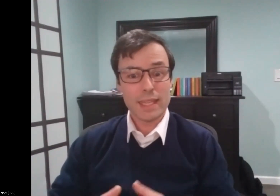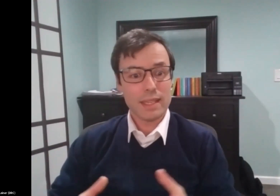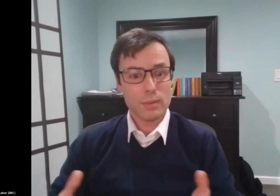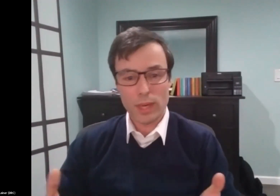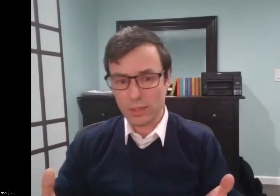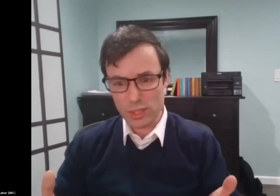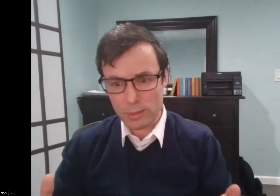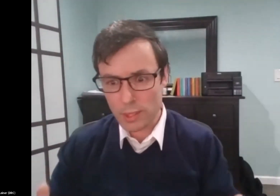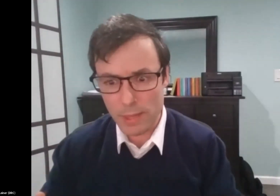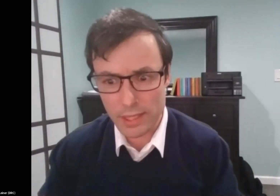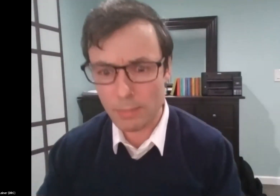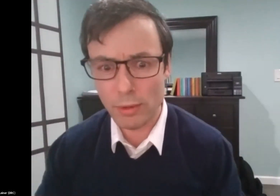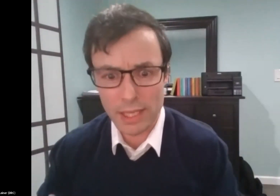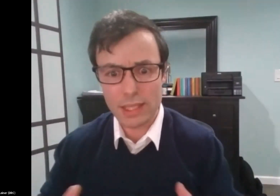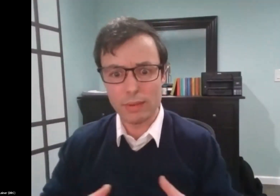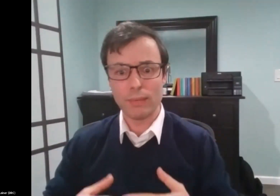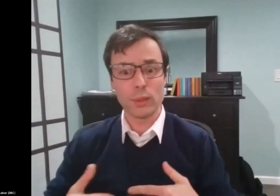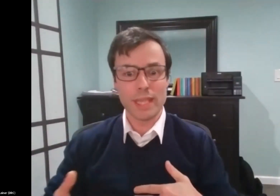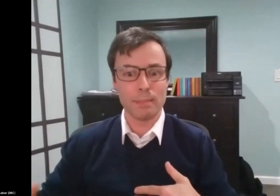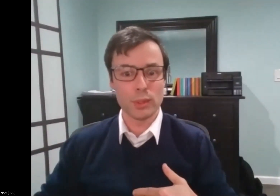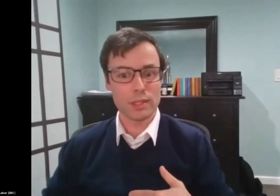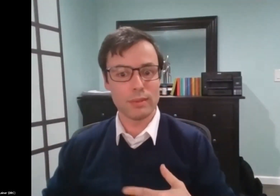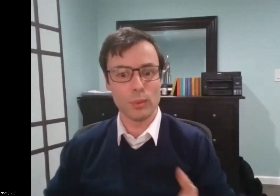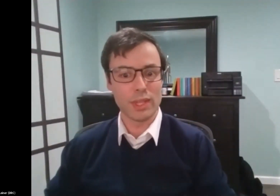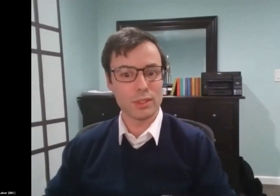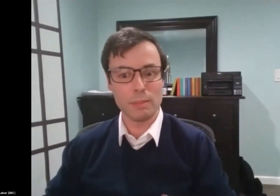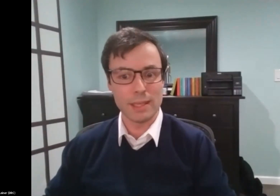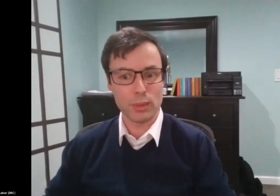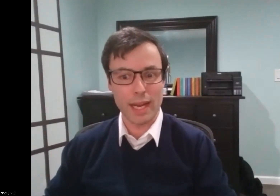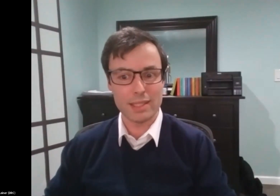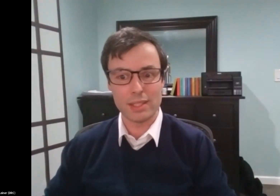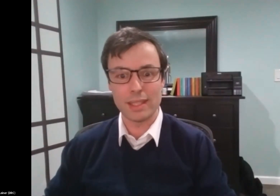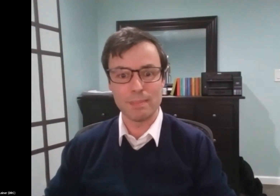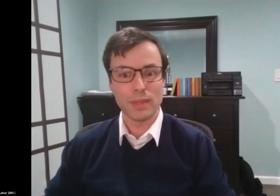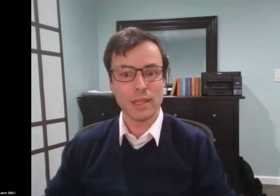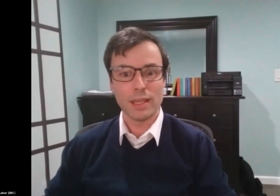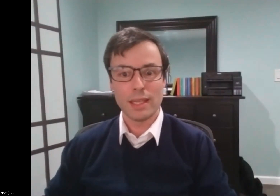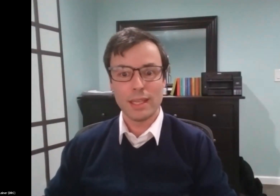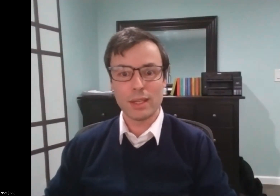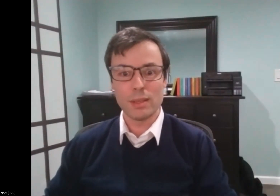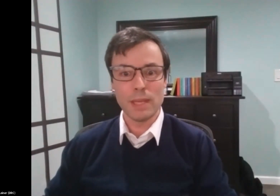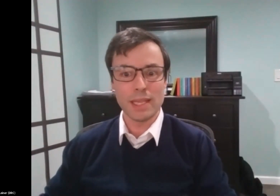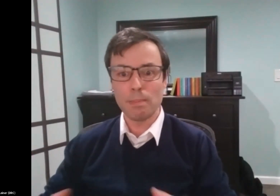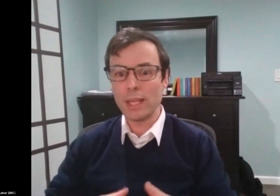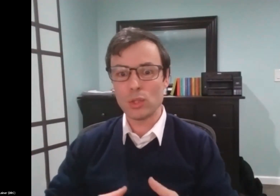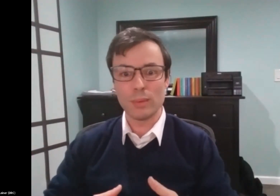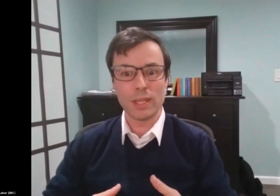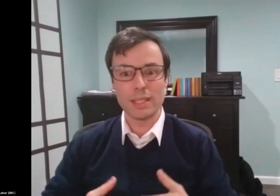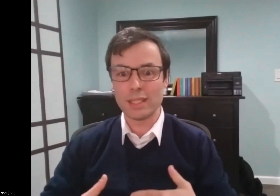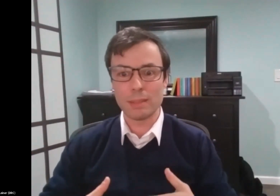re centered on what it takes to provide people with equal access. I wanted to just spend a couple of minutes